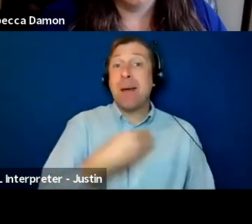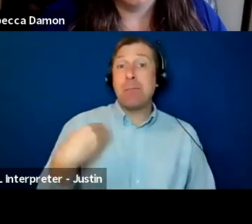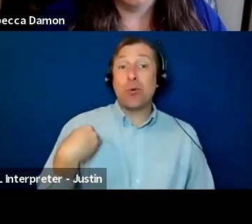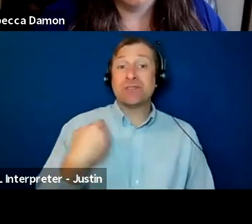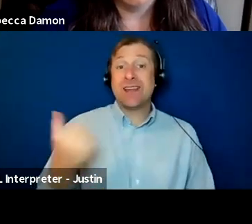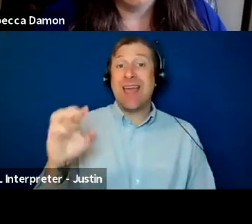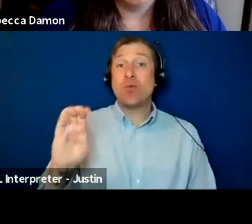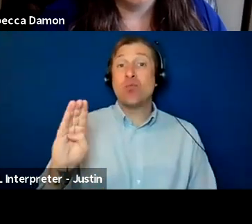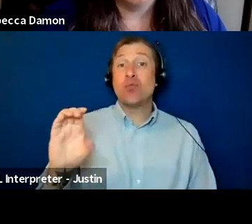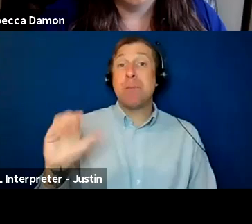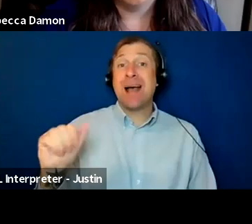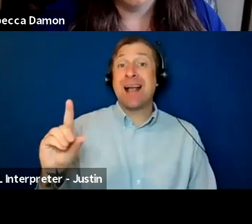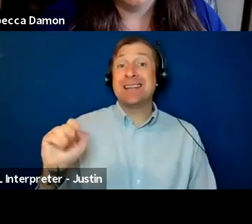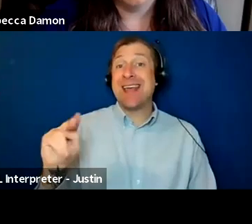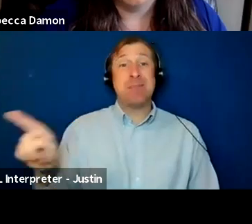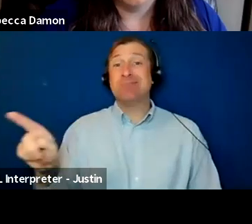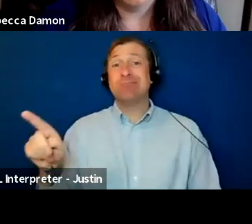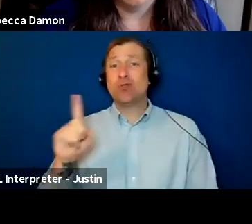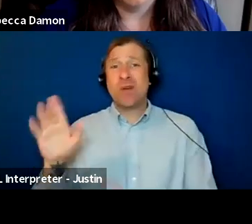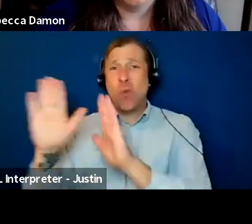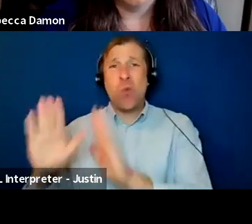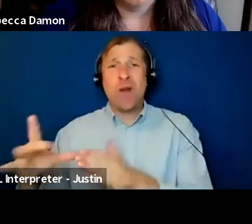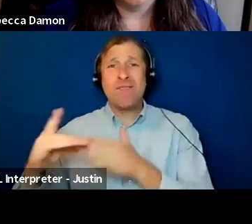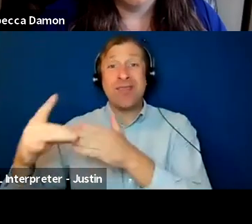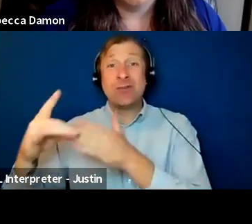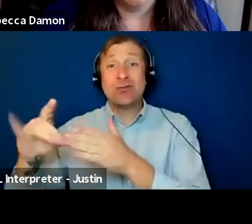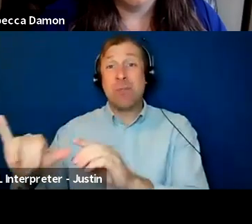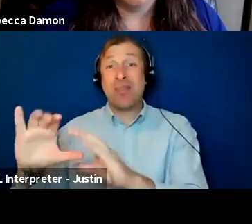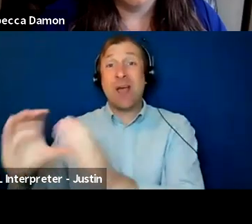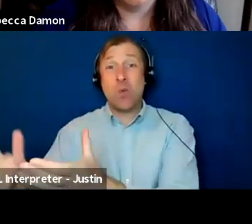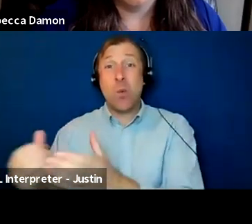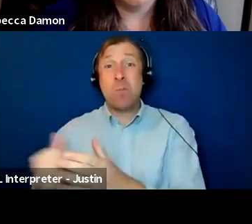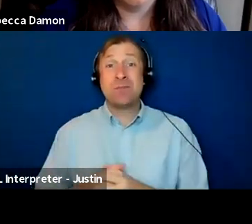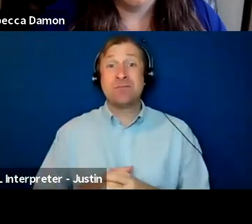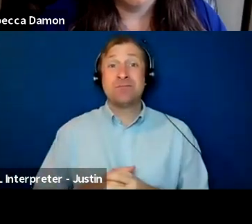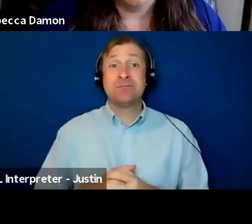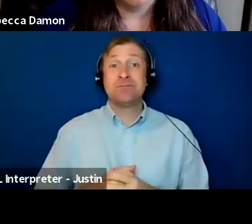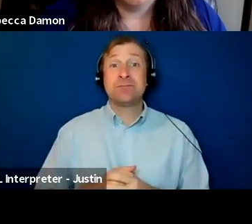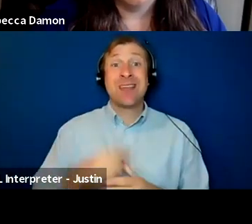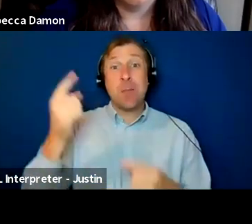on that group, along with our other member leaders. And as I think about the work of our staff,